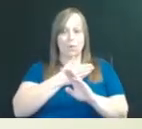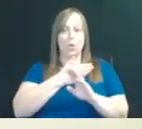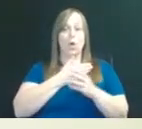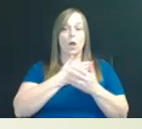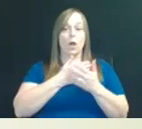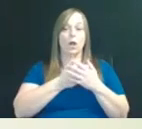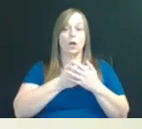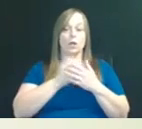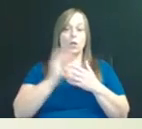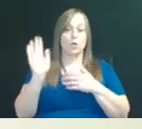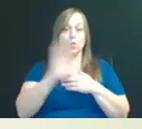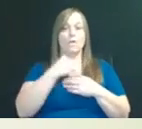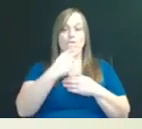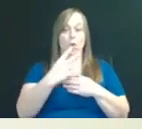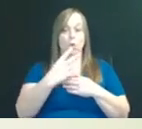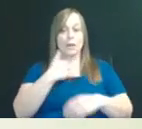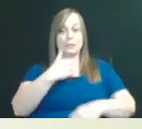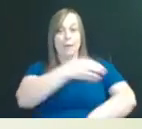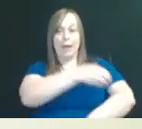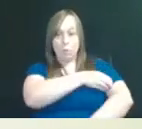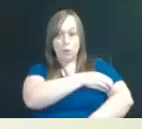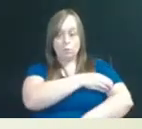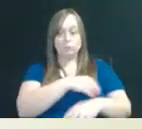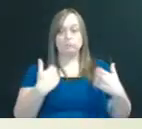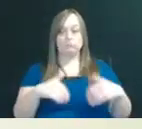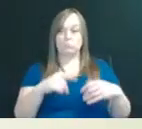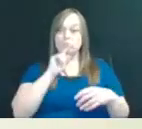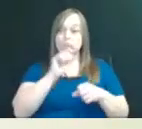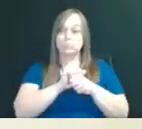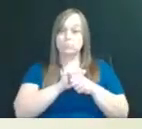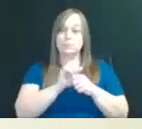your vote has power especially in these times.